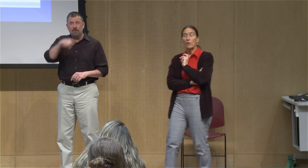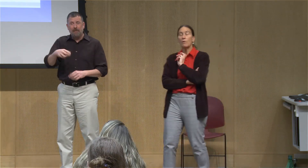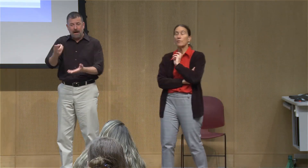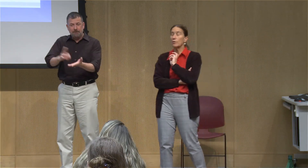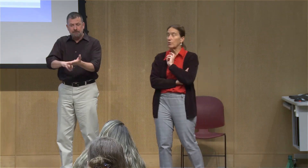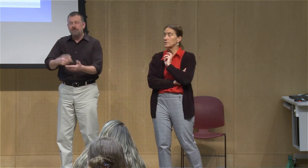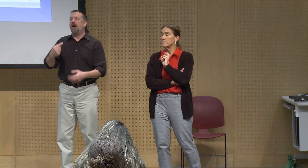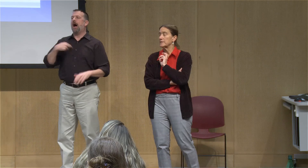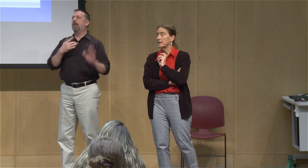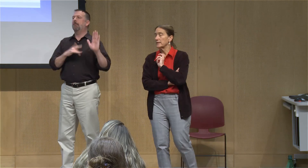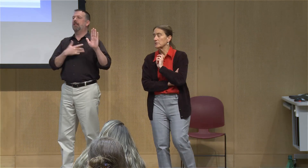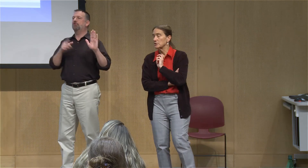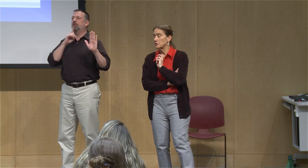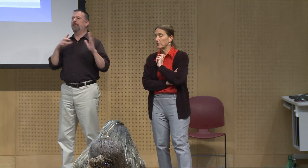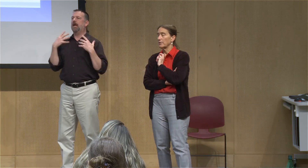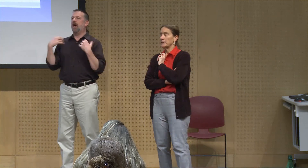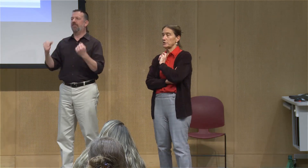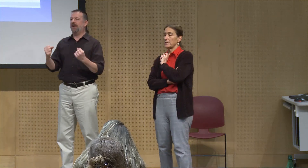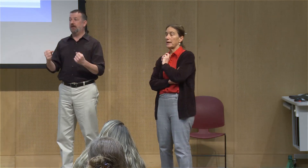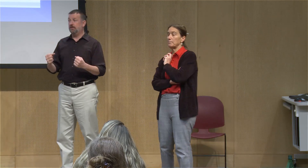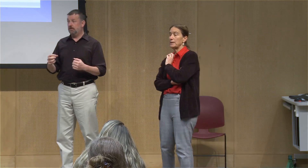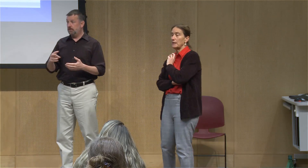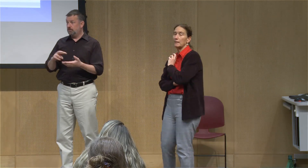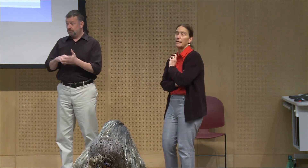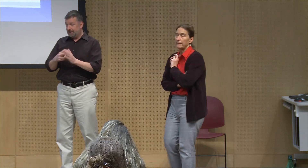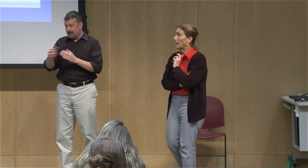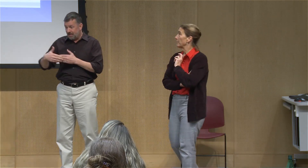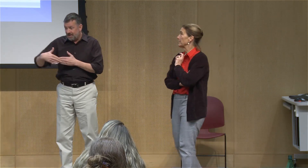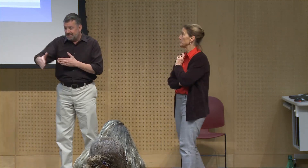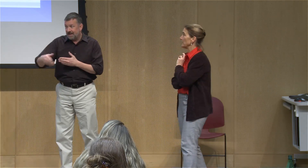OF THE NEXT GENERATION CAN BE THE HEALTHIEST GENERATION.